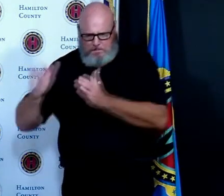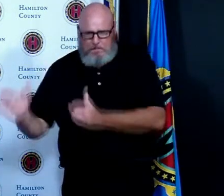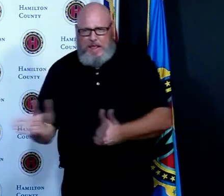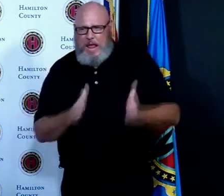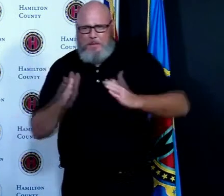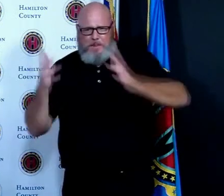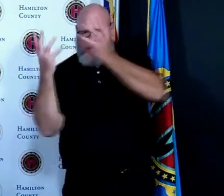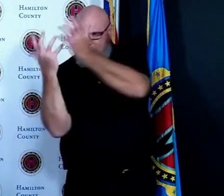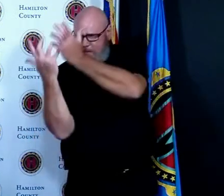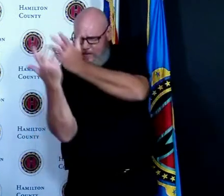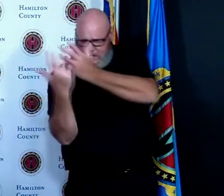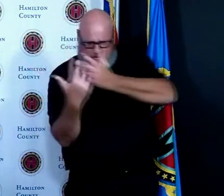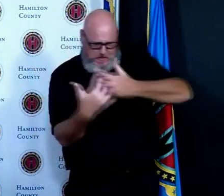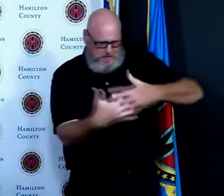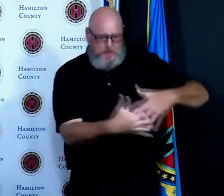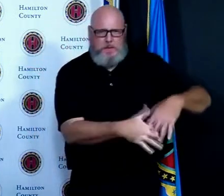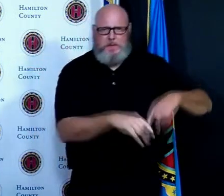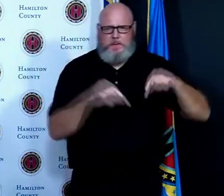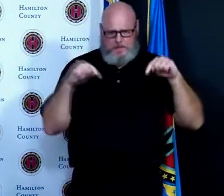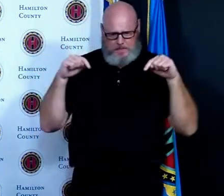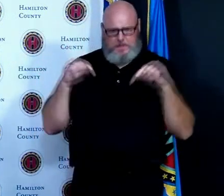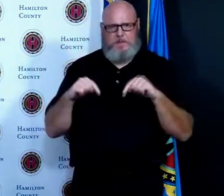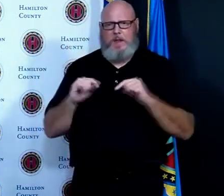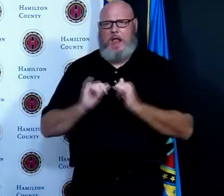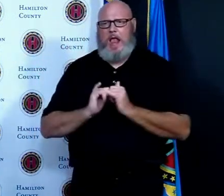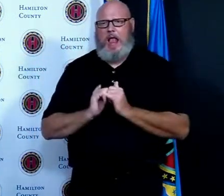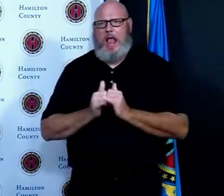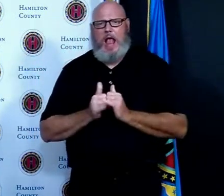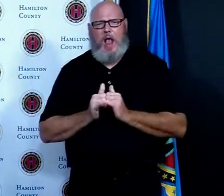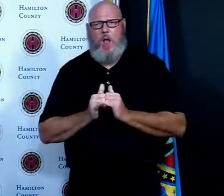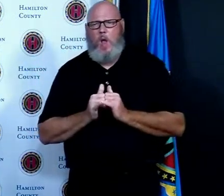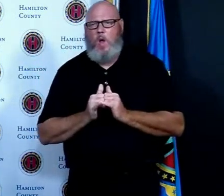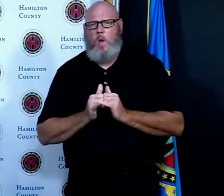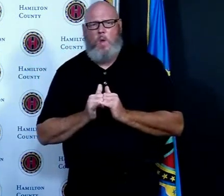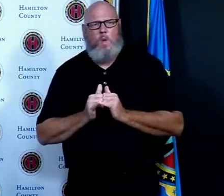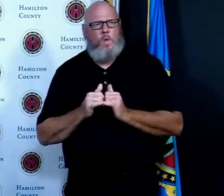a way that is really unprecedented in a wonderful way of collaborating recognizing that we needed to